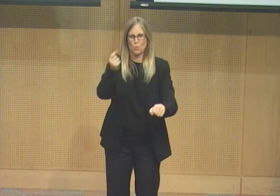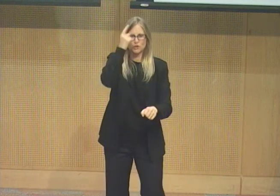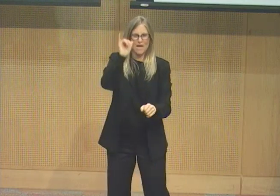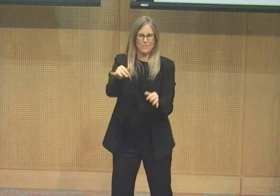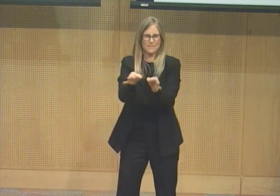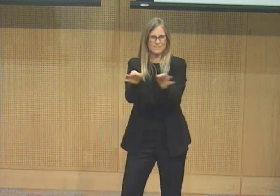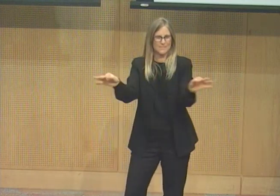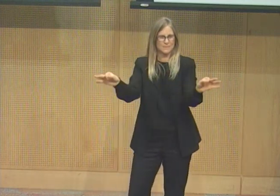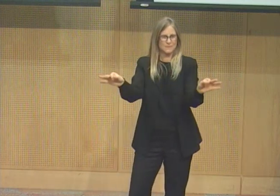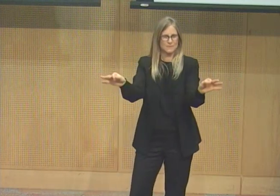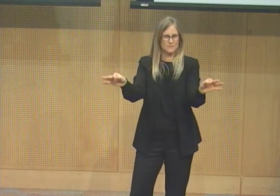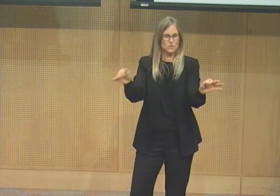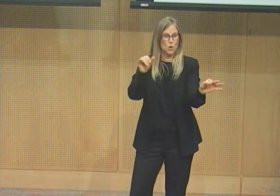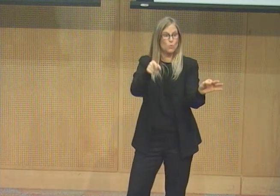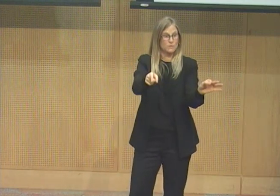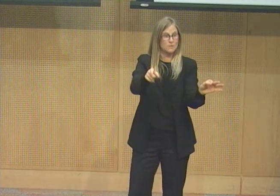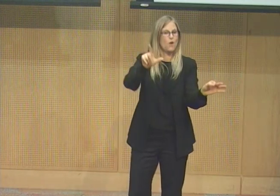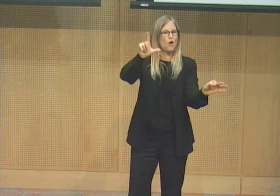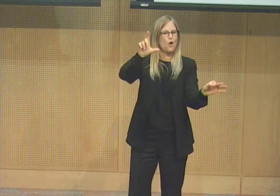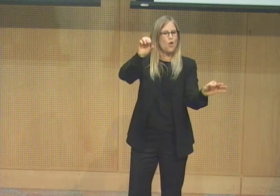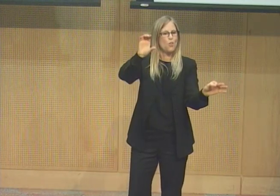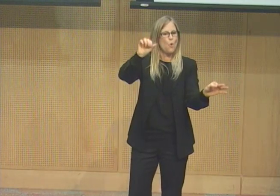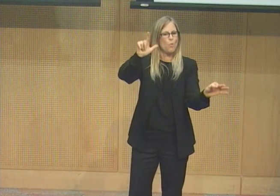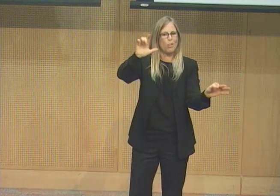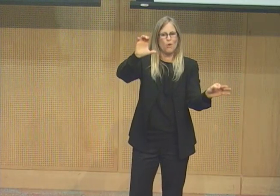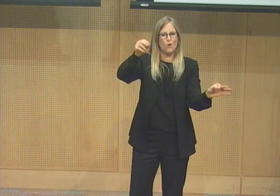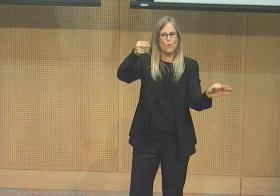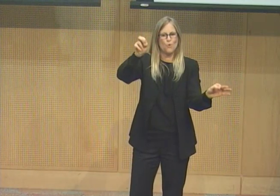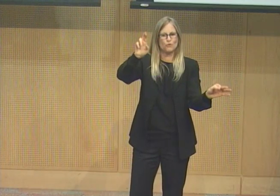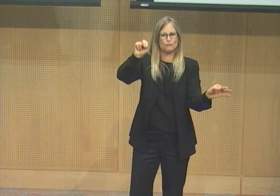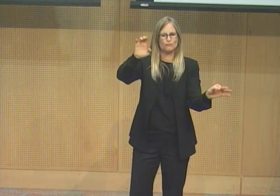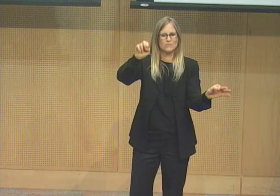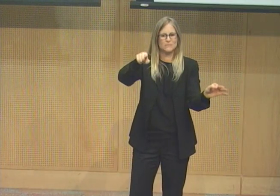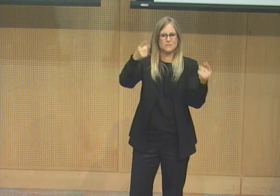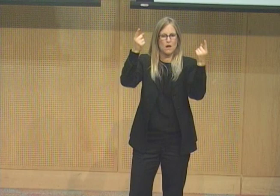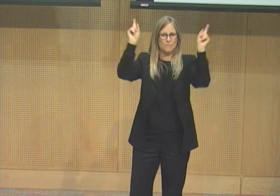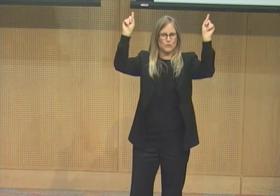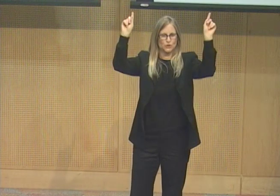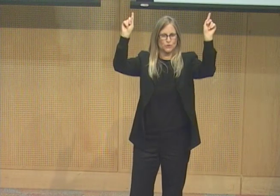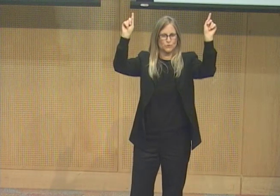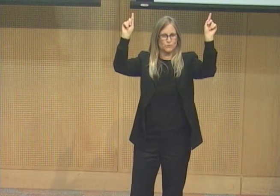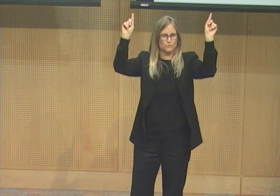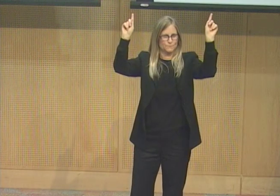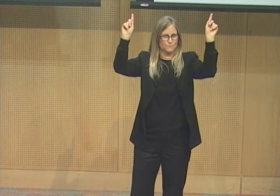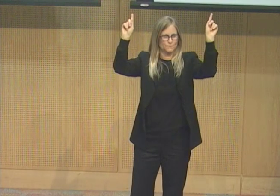we all are able to understand that sentence because of global coherence.